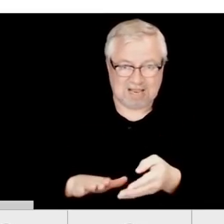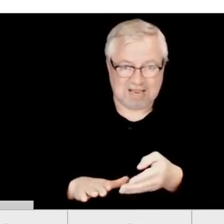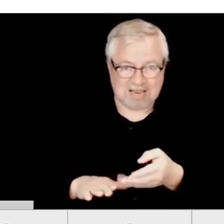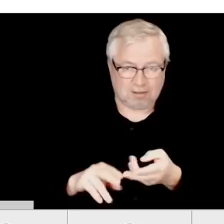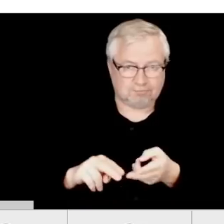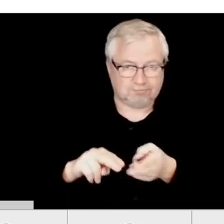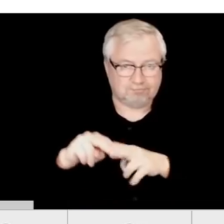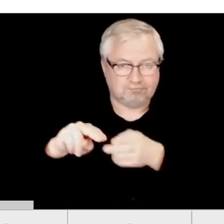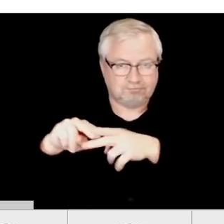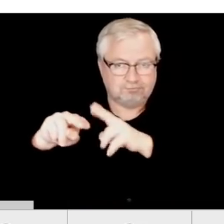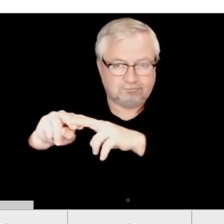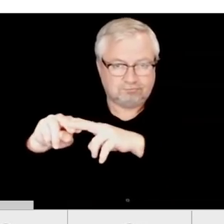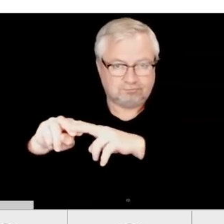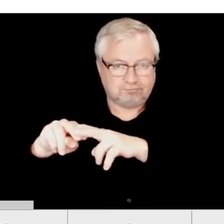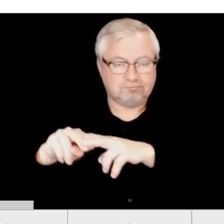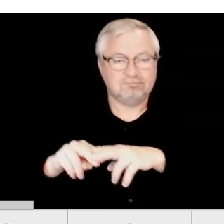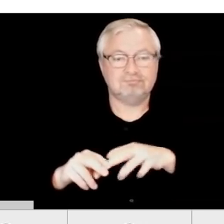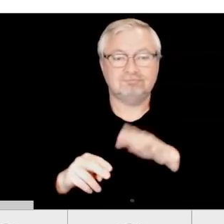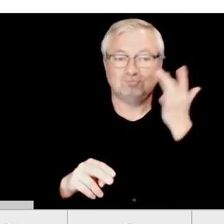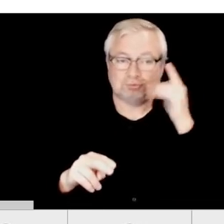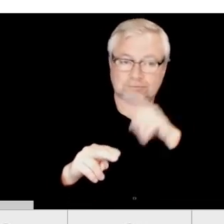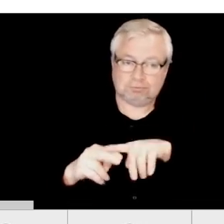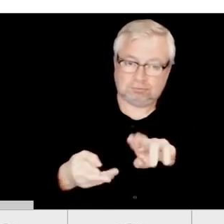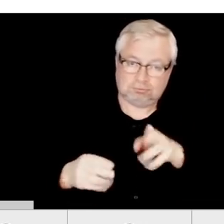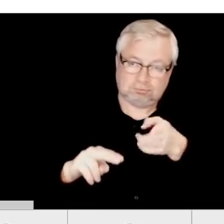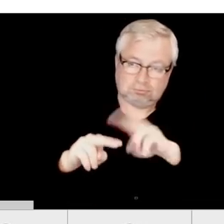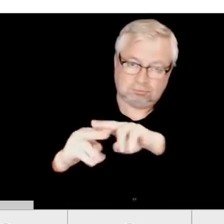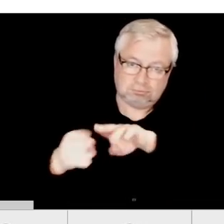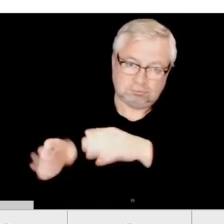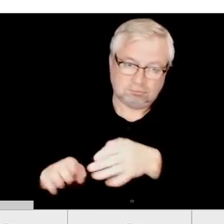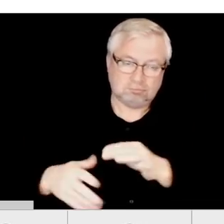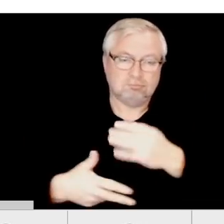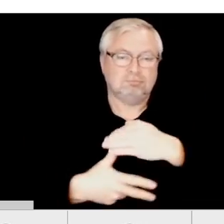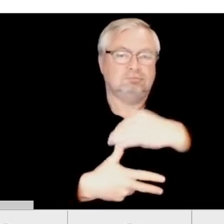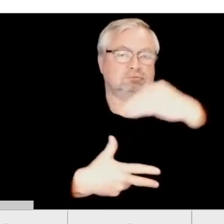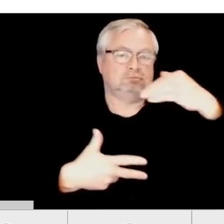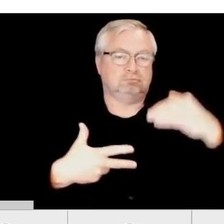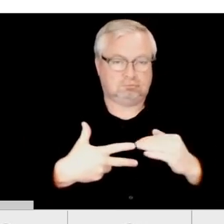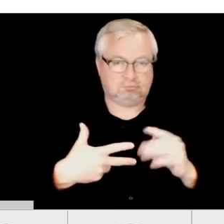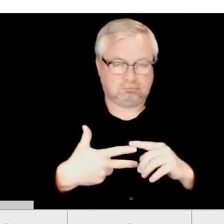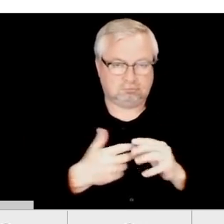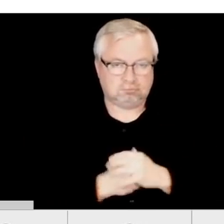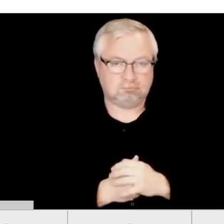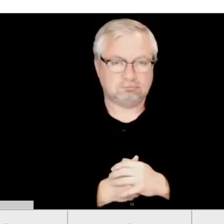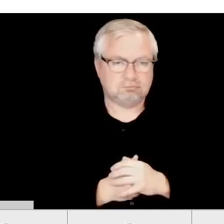Number two, as we find that there is more mixing going on in the population